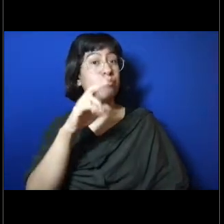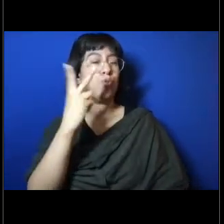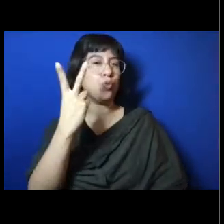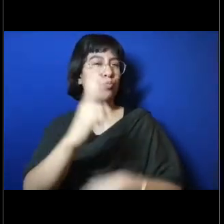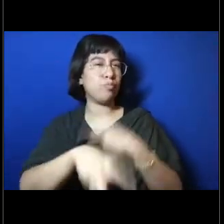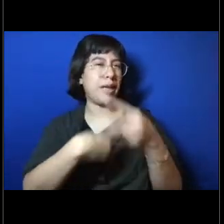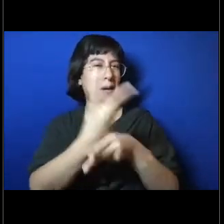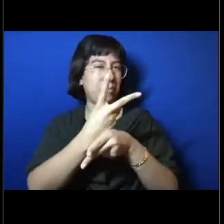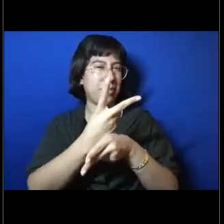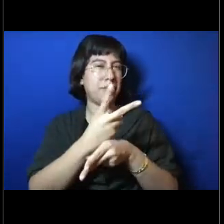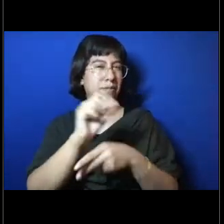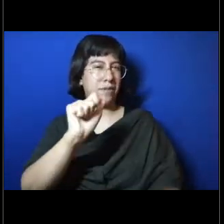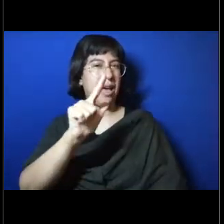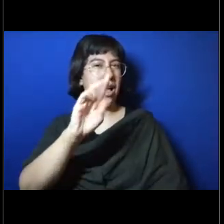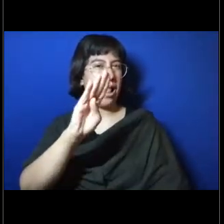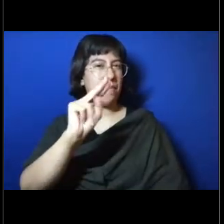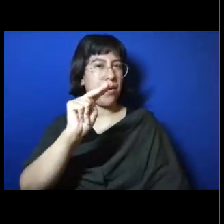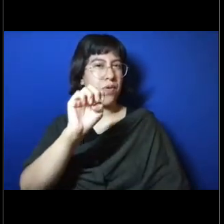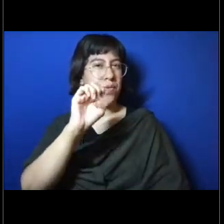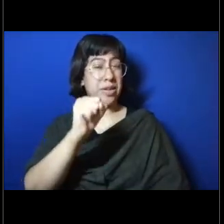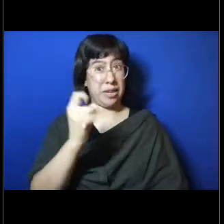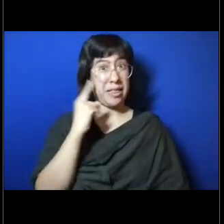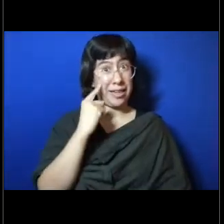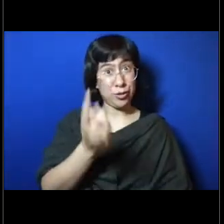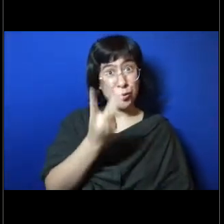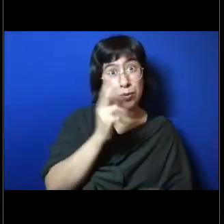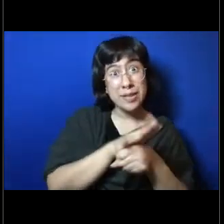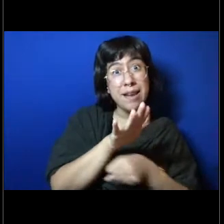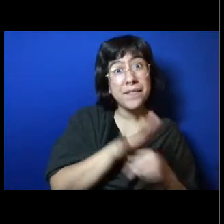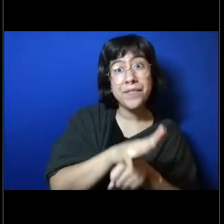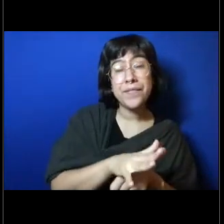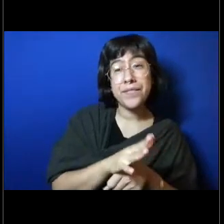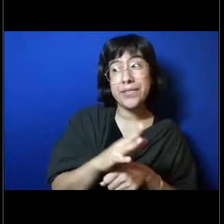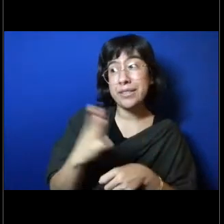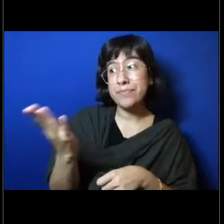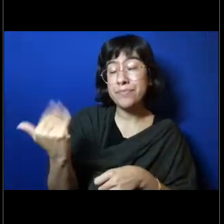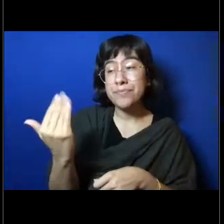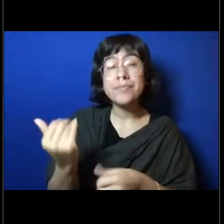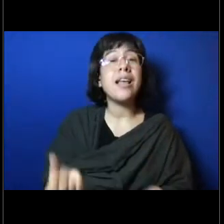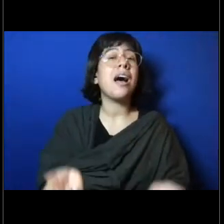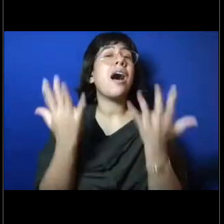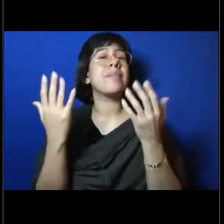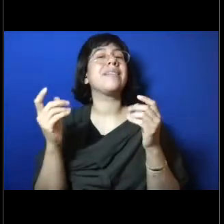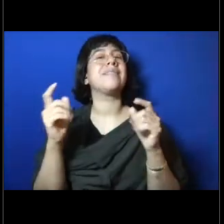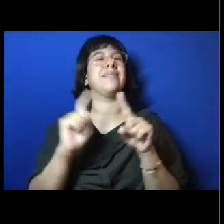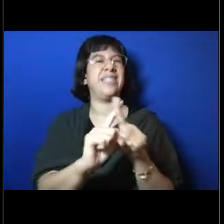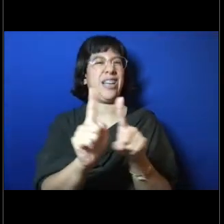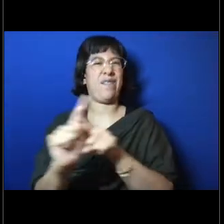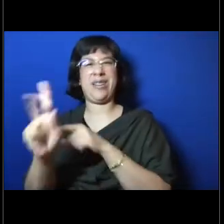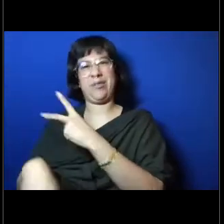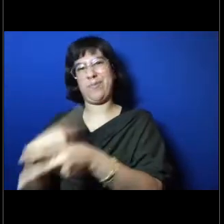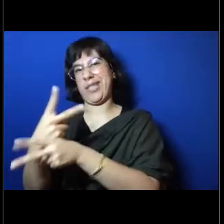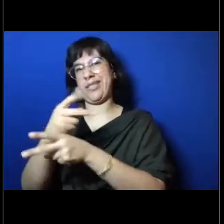[Grace] So do people think that two is the number? Does anyone have any other guesses? How many different species of abalone do you think there are?